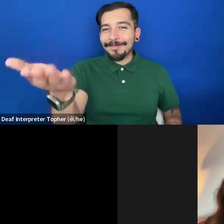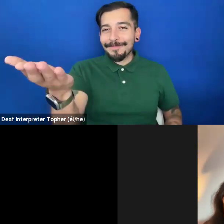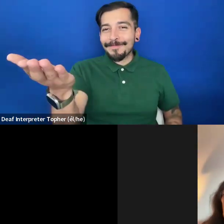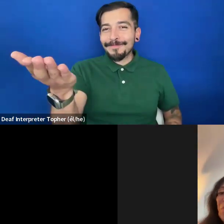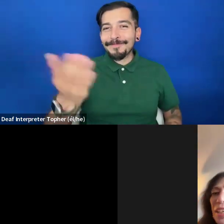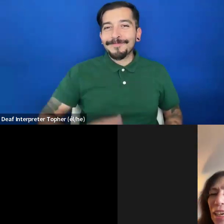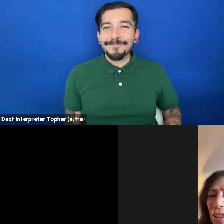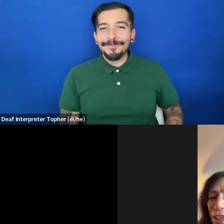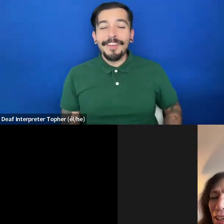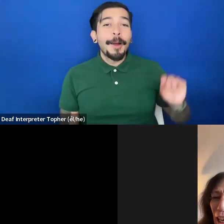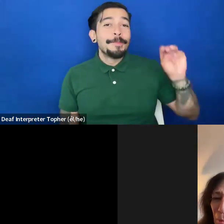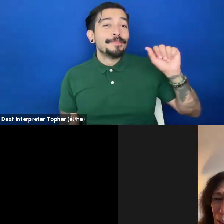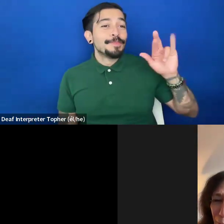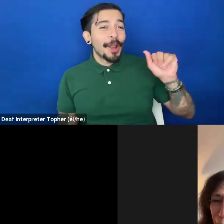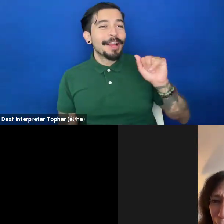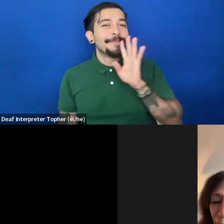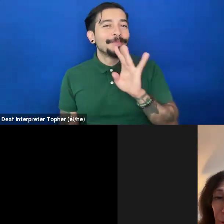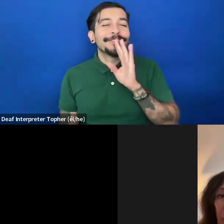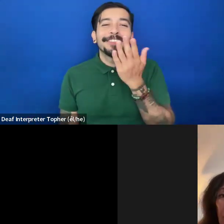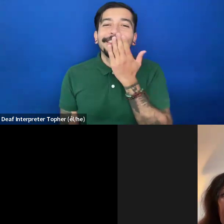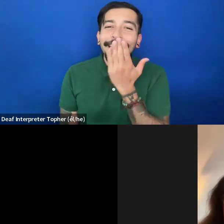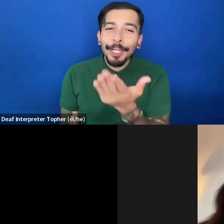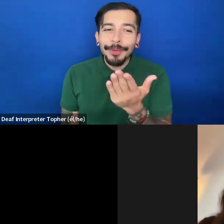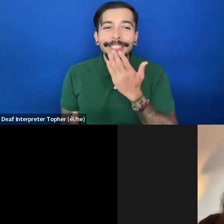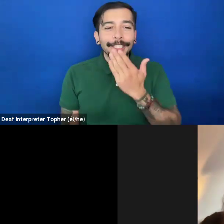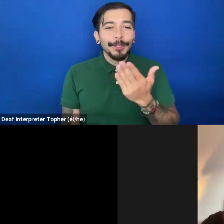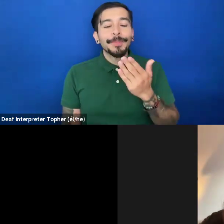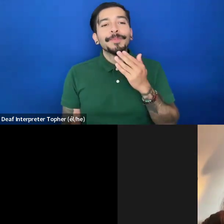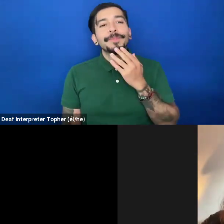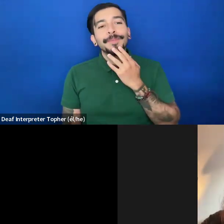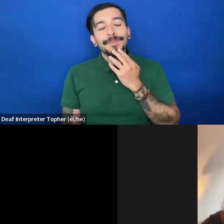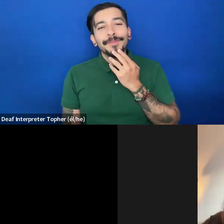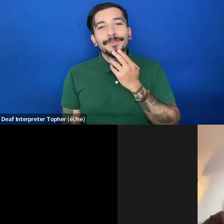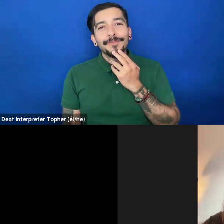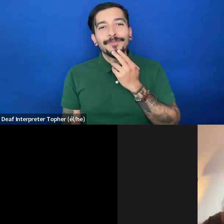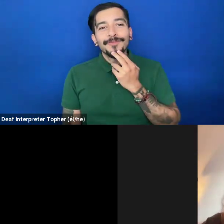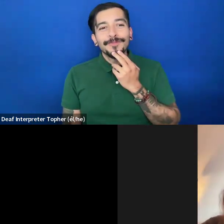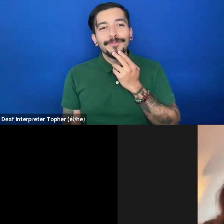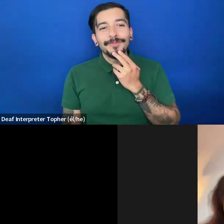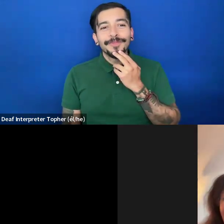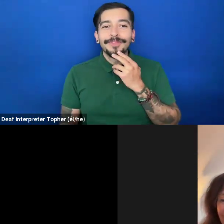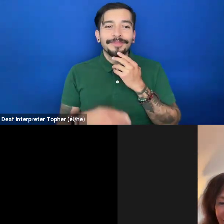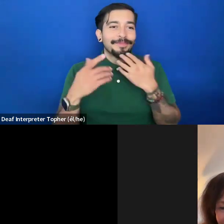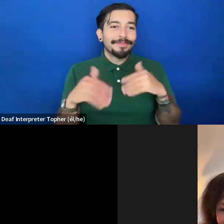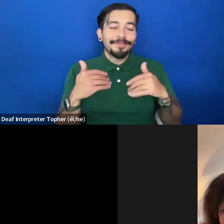[MARIA PALACIOS] Thank you. Actually, are you sure you're starting with me? Because, um-- [BRITTANIE HERNANDEZ-WILSON] You're right. Thank you, María. I'm starting with Guadalupe.